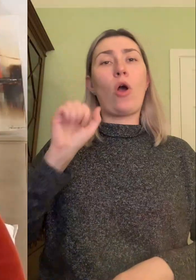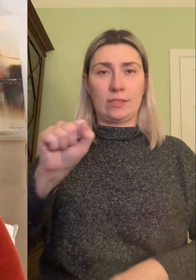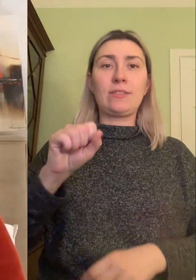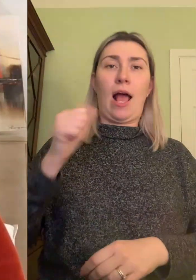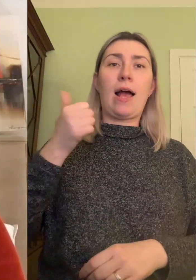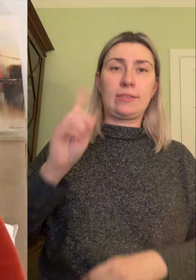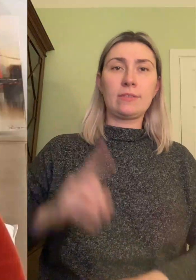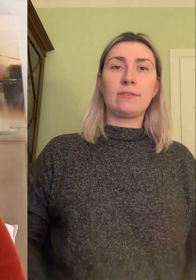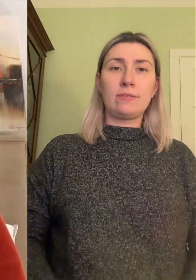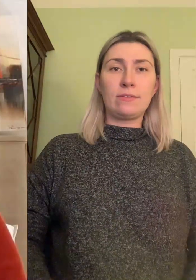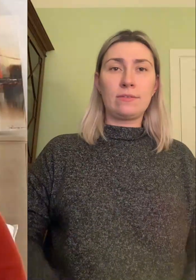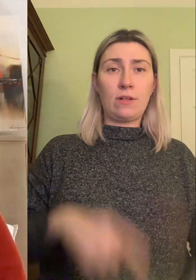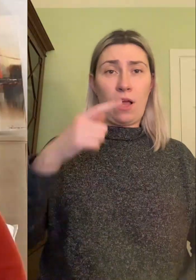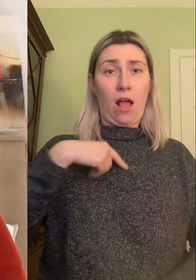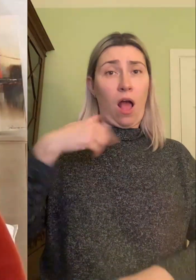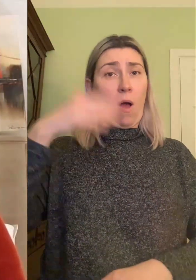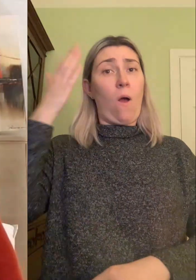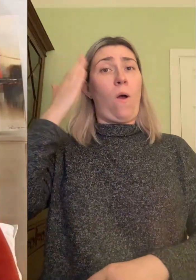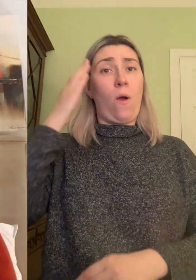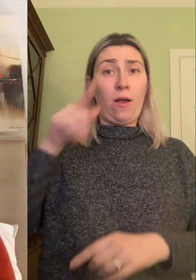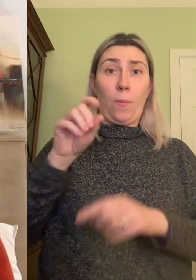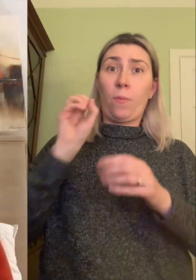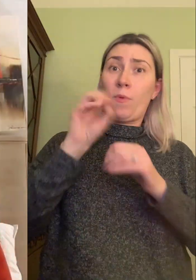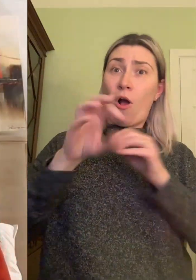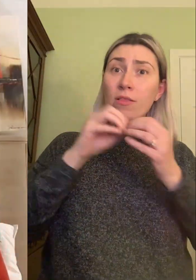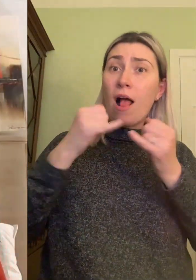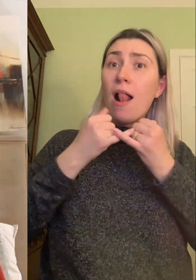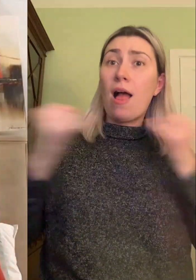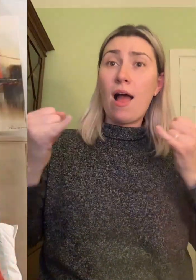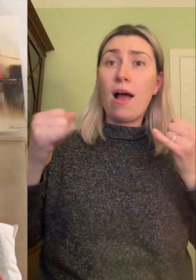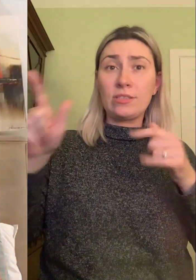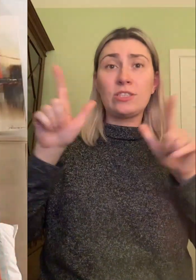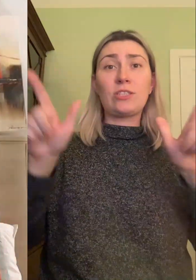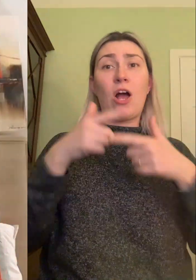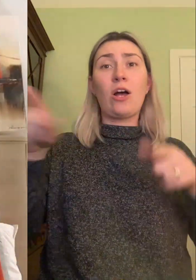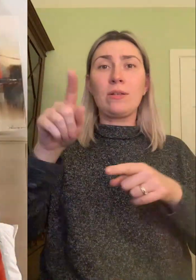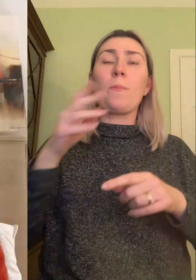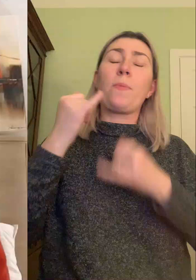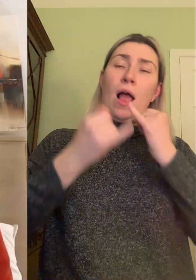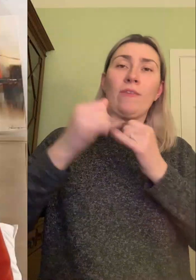I know he's posted that online, and the song was played on the Ray D’Arcy Show.